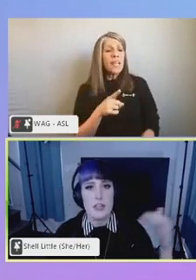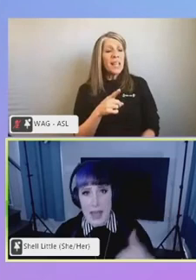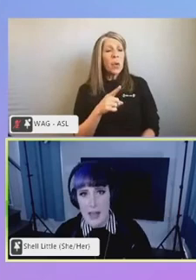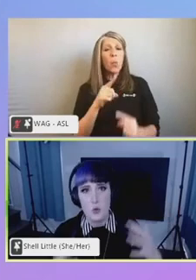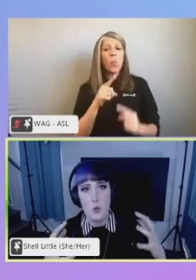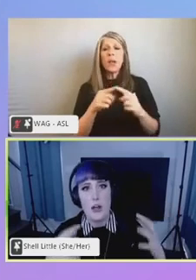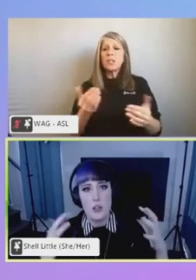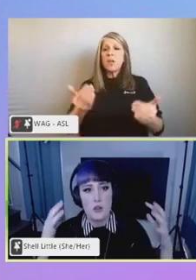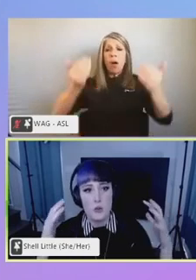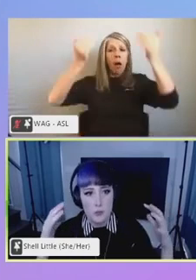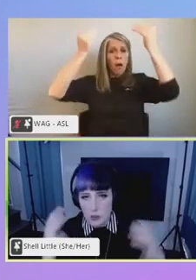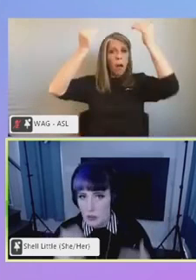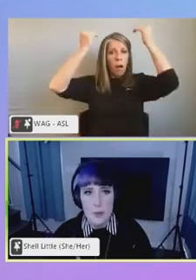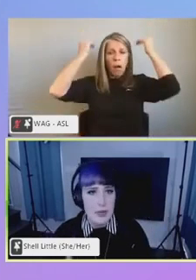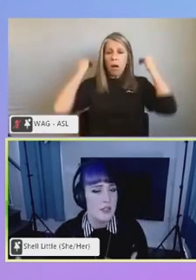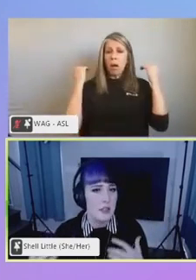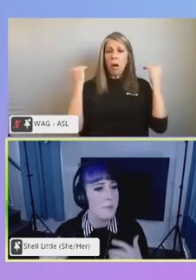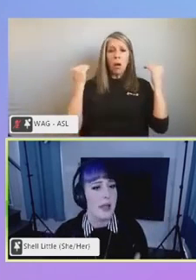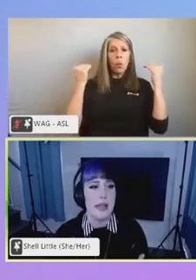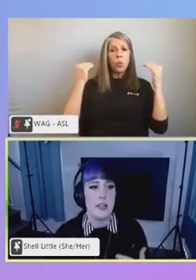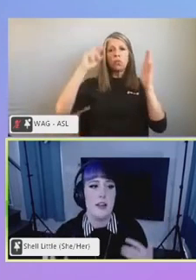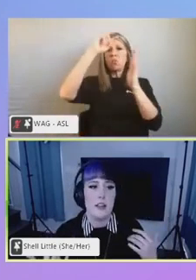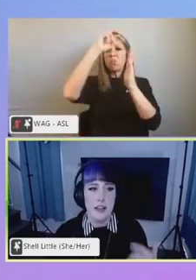not feeling tired. Is not feeling run down. It